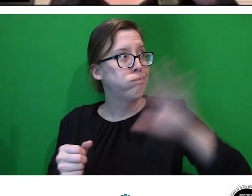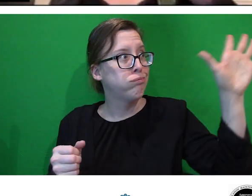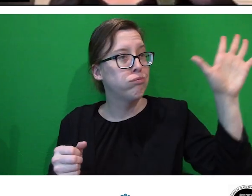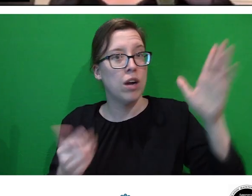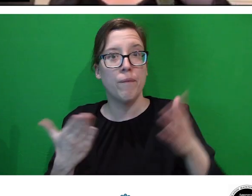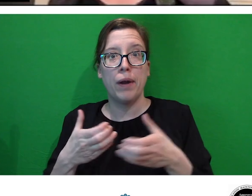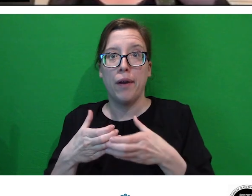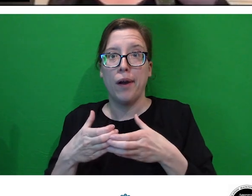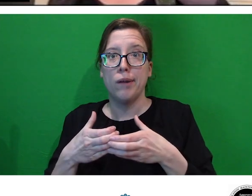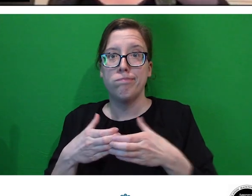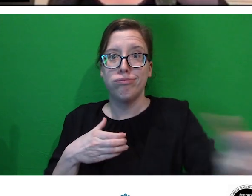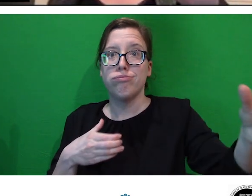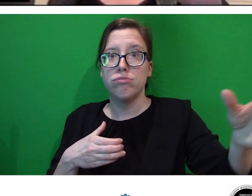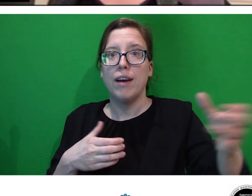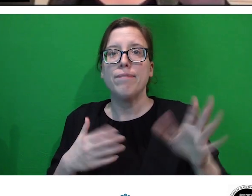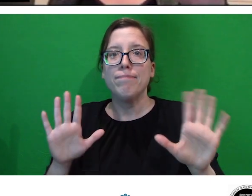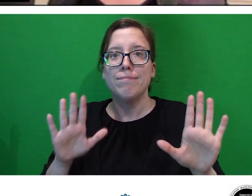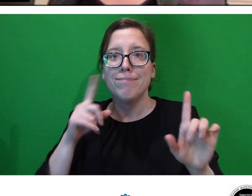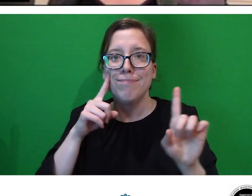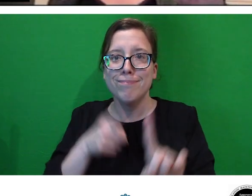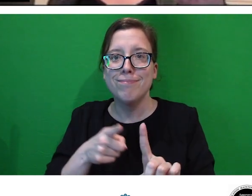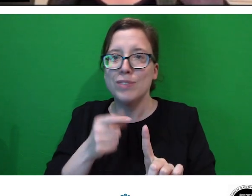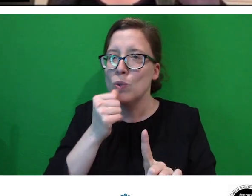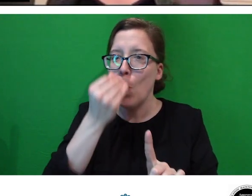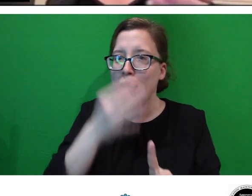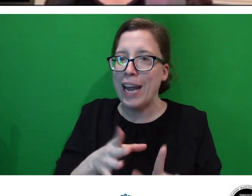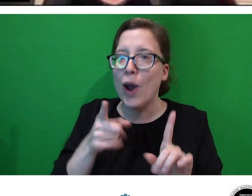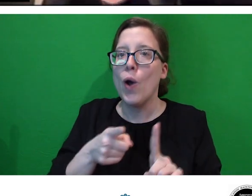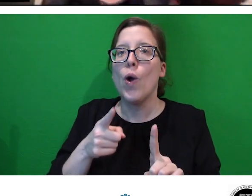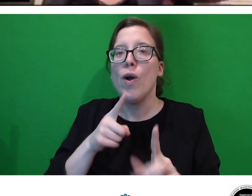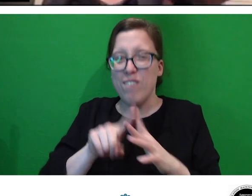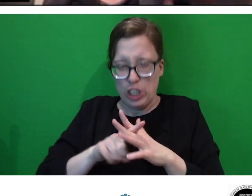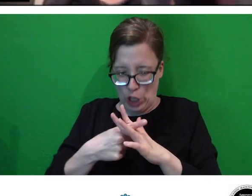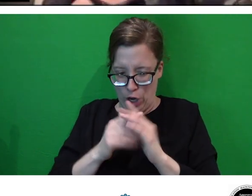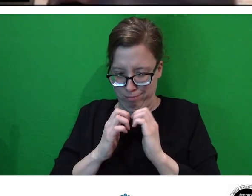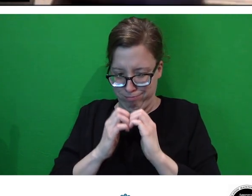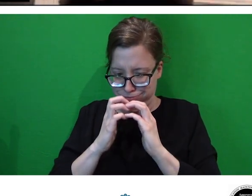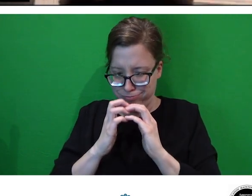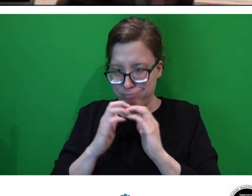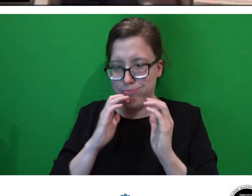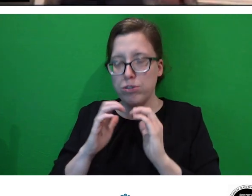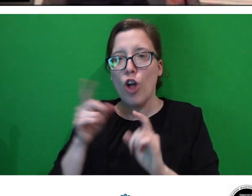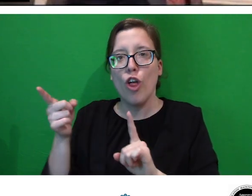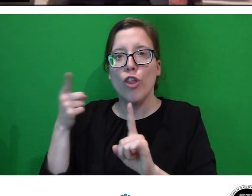drink this much juice, they want more. They might hand you the cup. They might throw it.